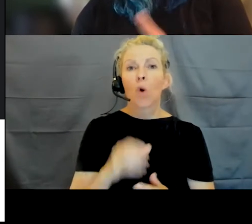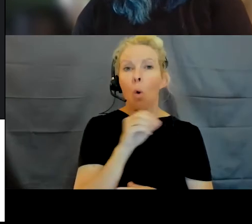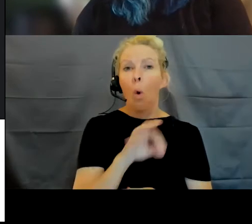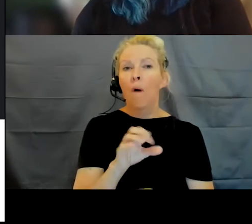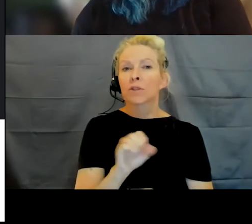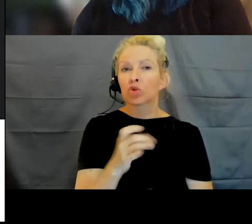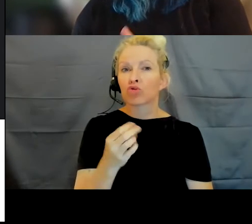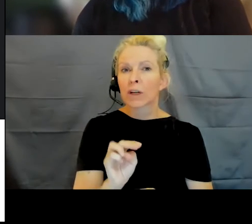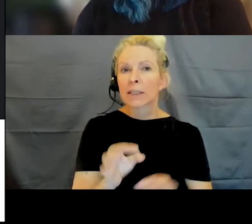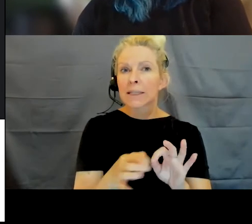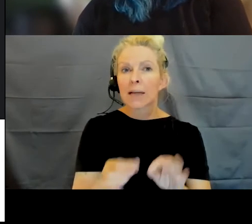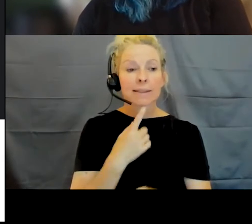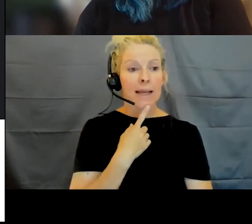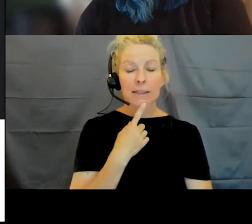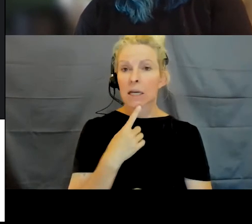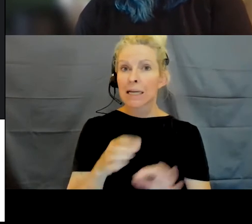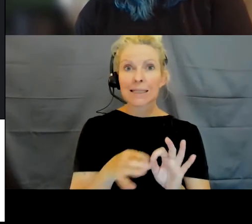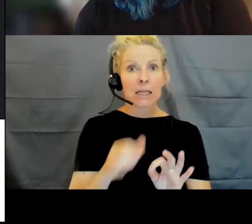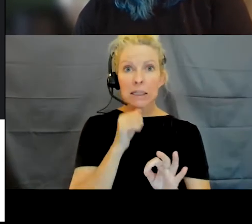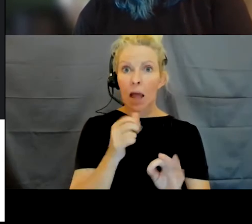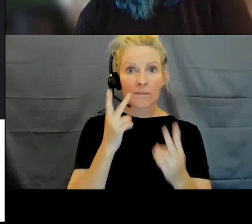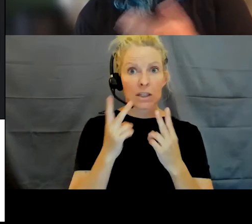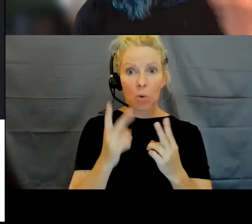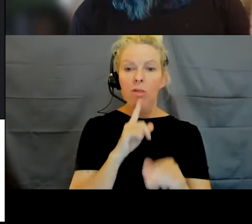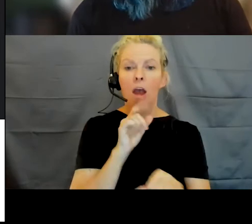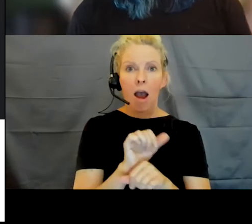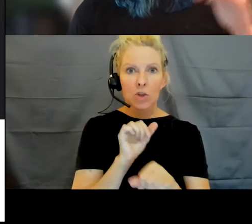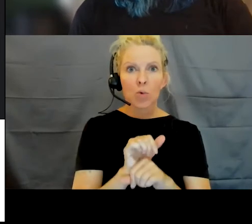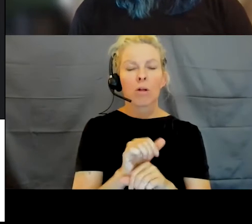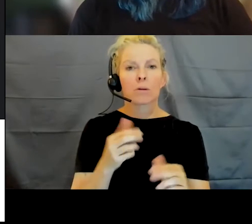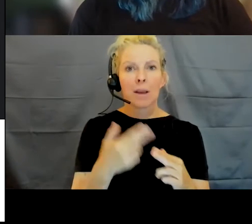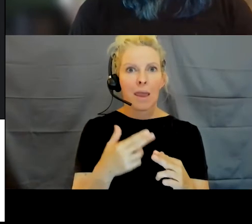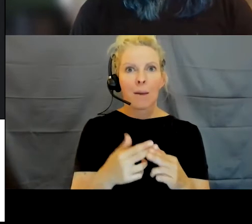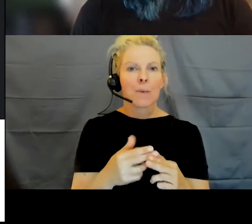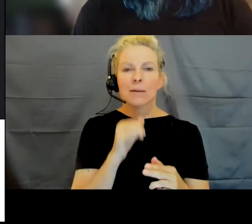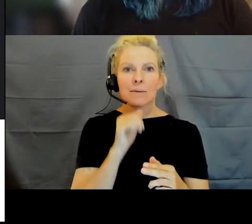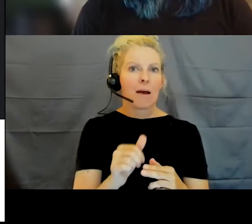says "not visible," the actual accessible name of that element is not what is visually represented